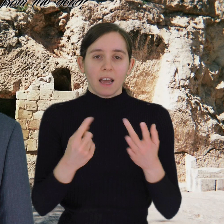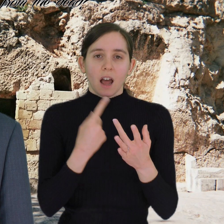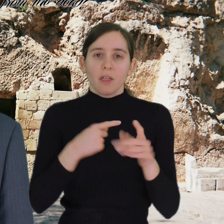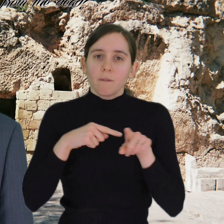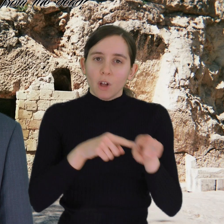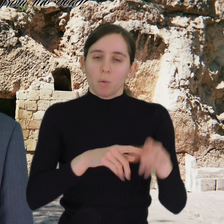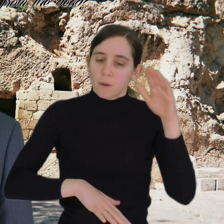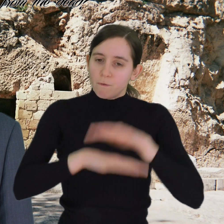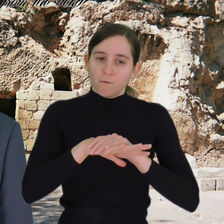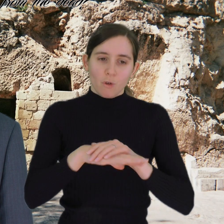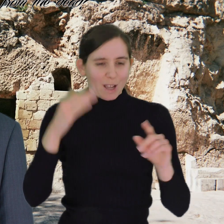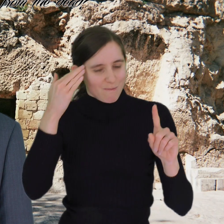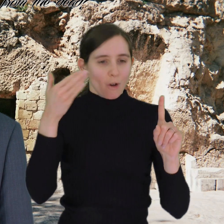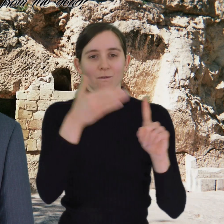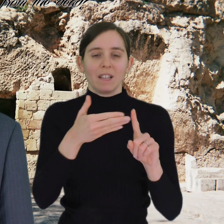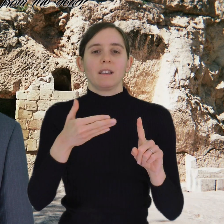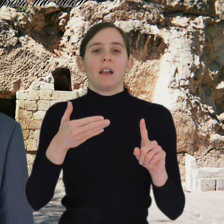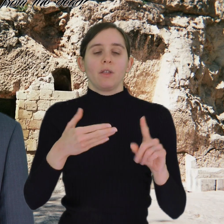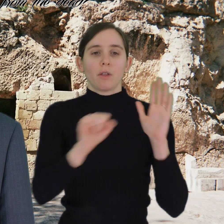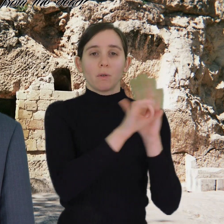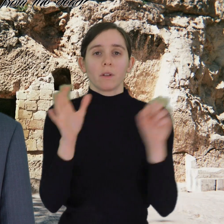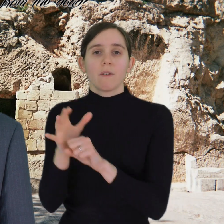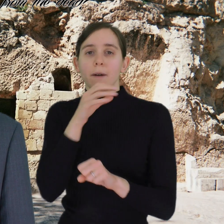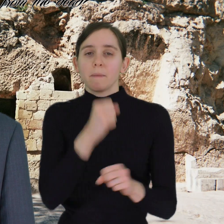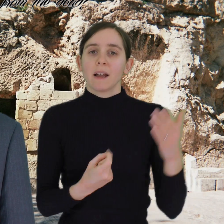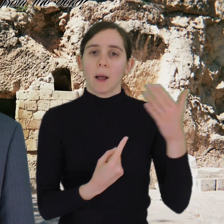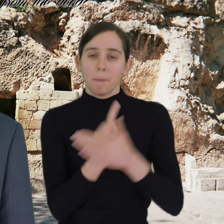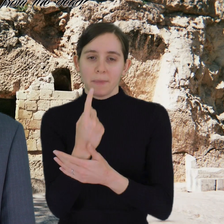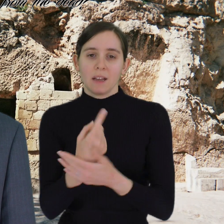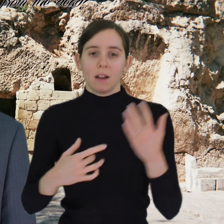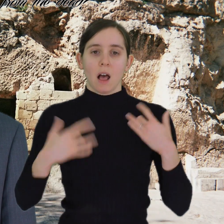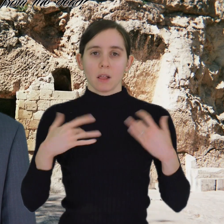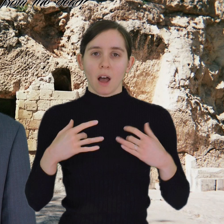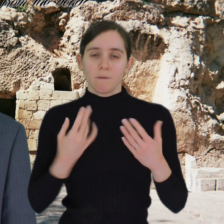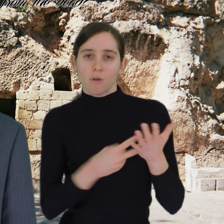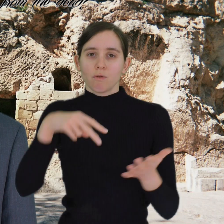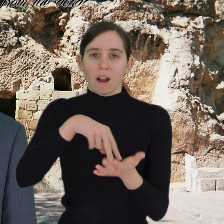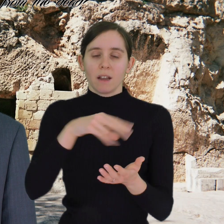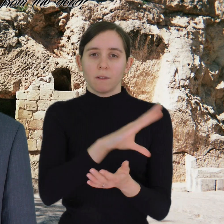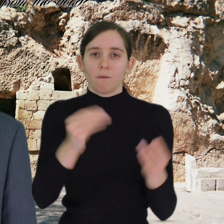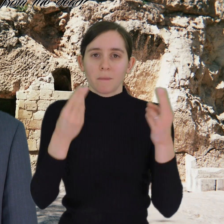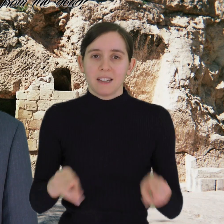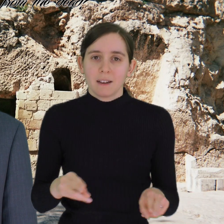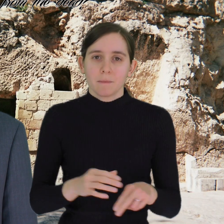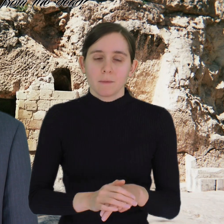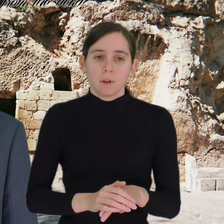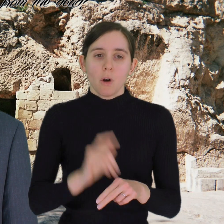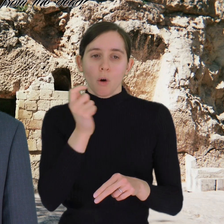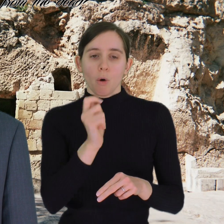that the crucified man Jesus appeared to them alive, raised from the dead. Virtually every Bible scholar across the